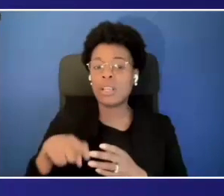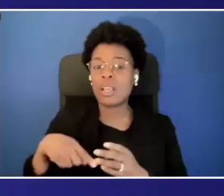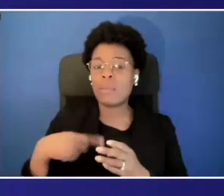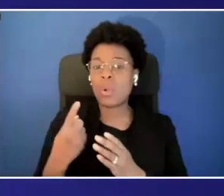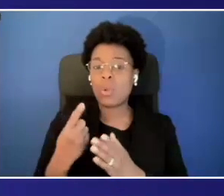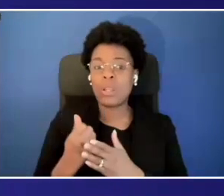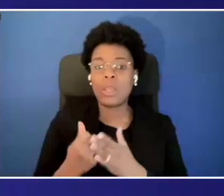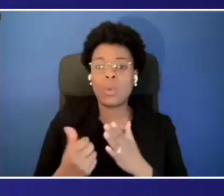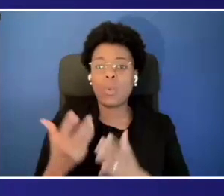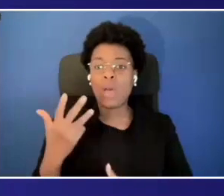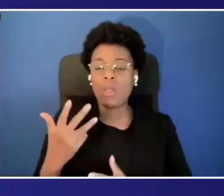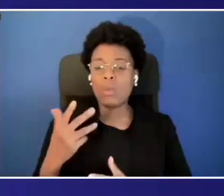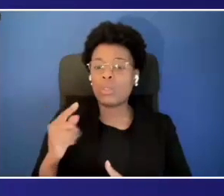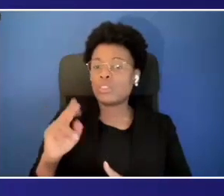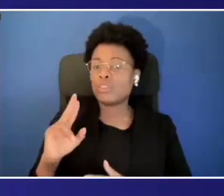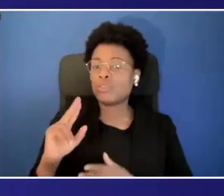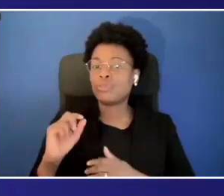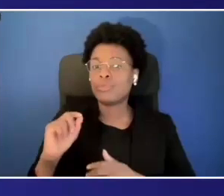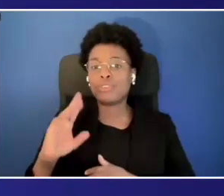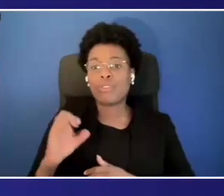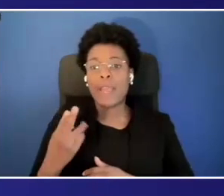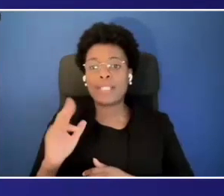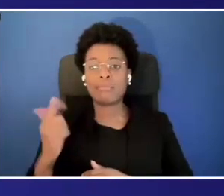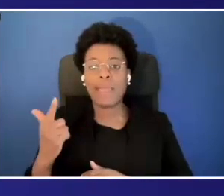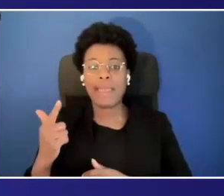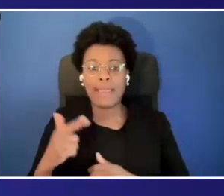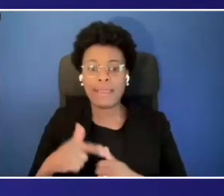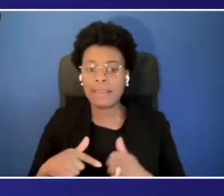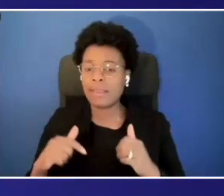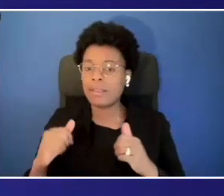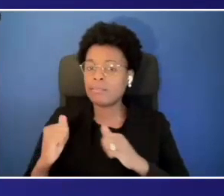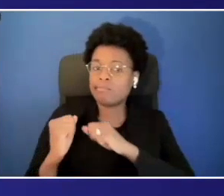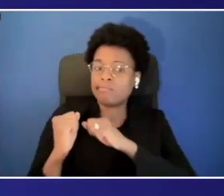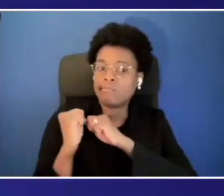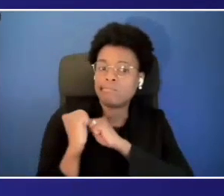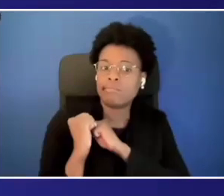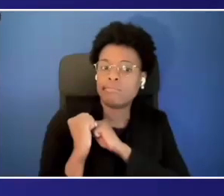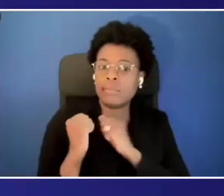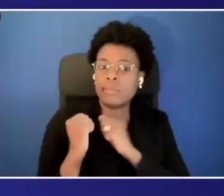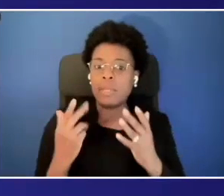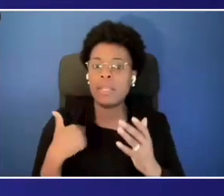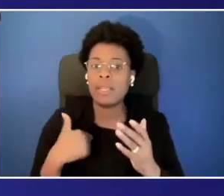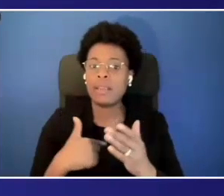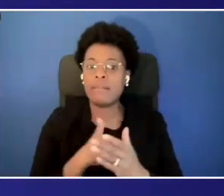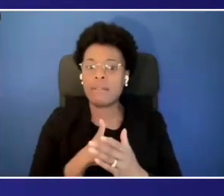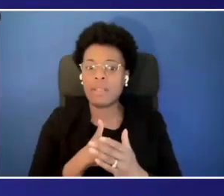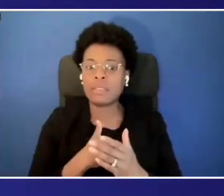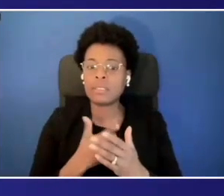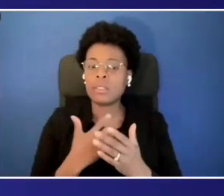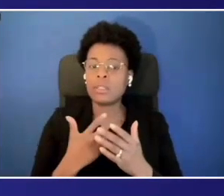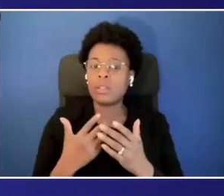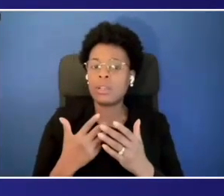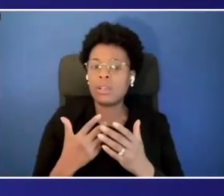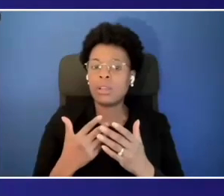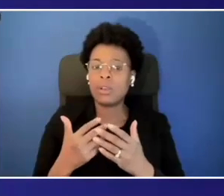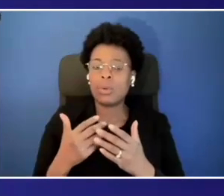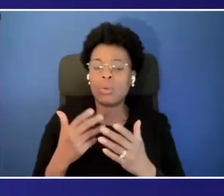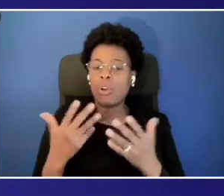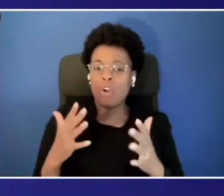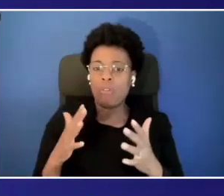Many of us had that before entering, and then many of us wanting to increase our life opportunities just like anyone else.